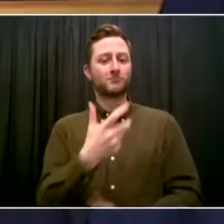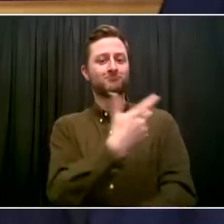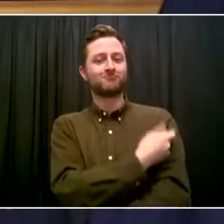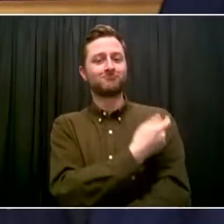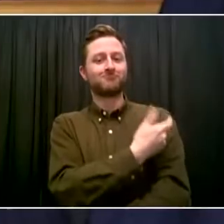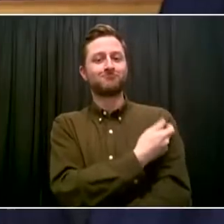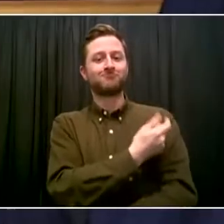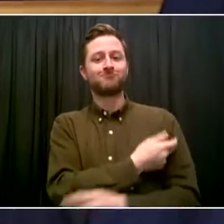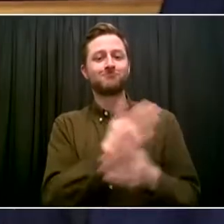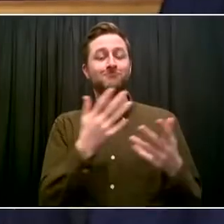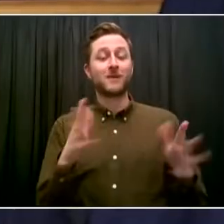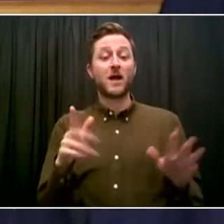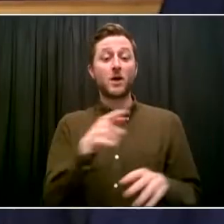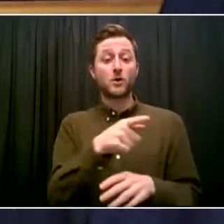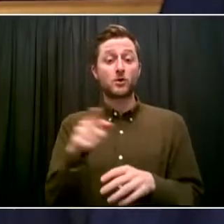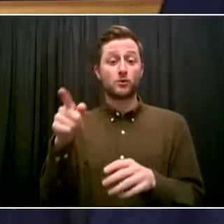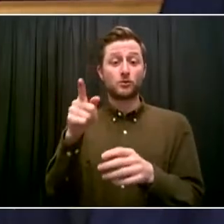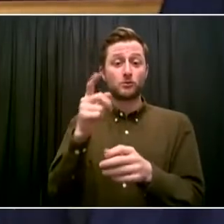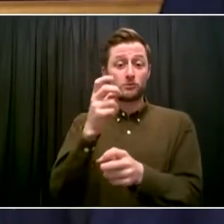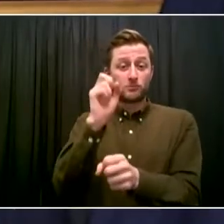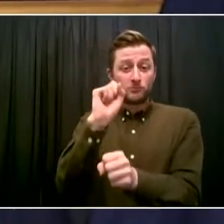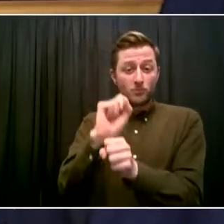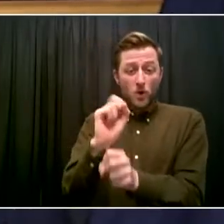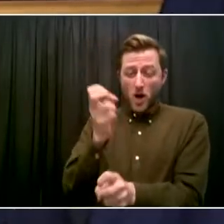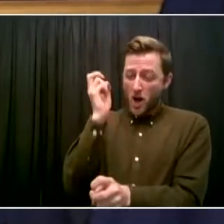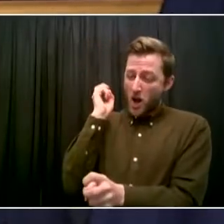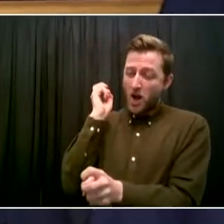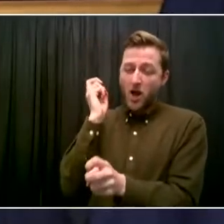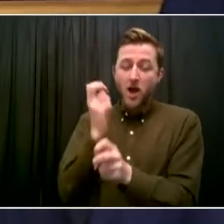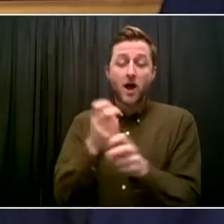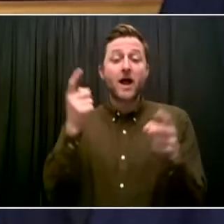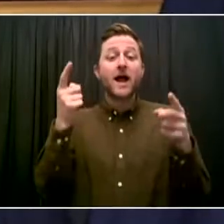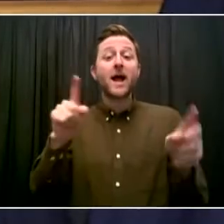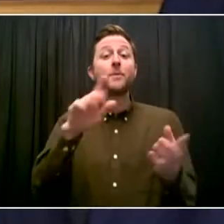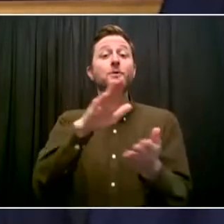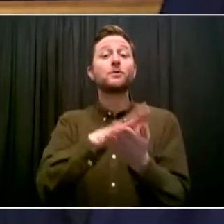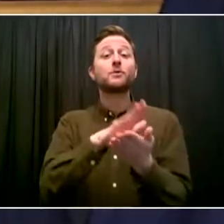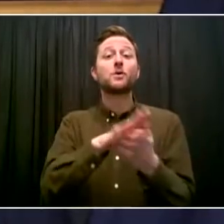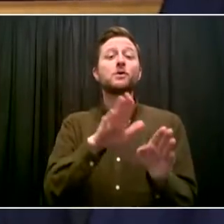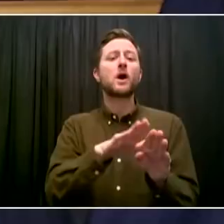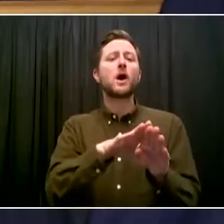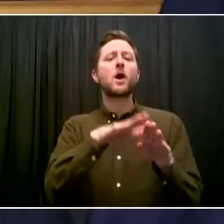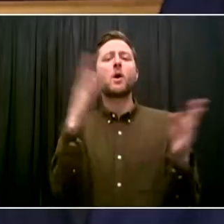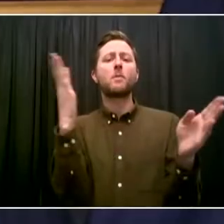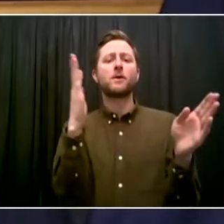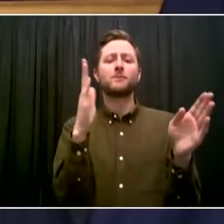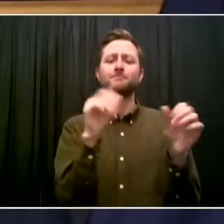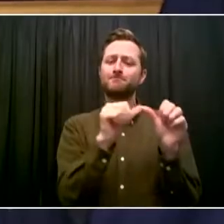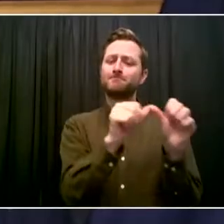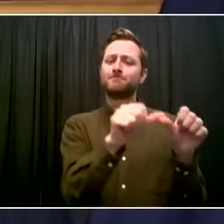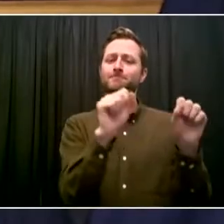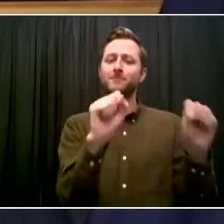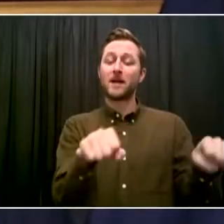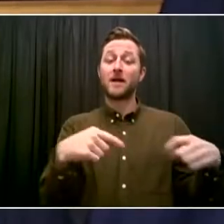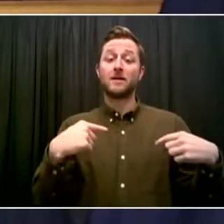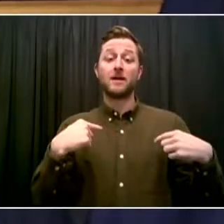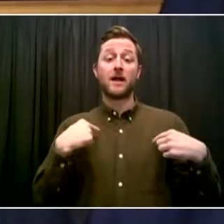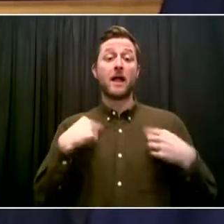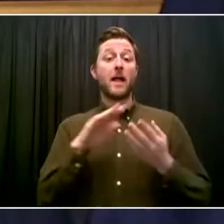AND THESE NUMBERS PROVE IT. SO, THANKS TO YOUR HARD WORK, WE